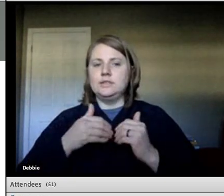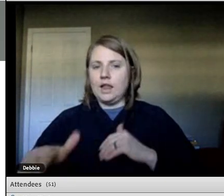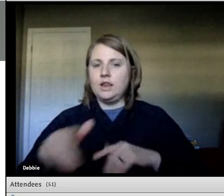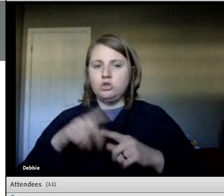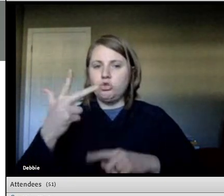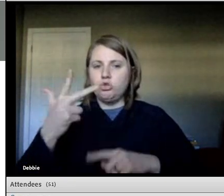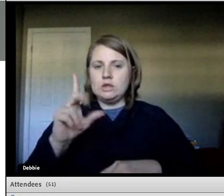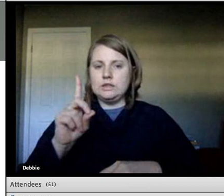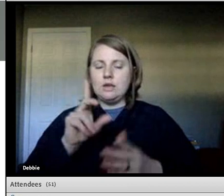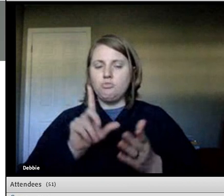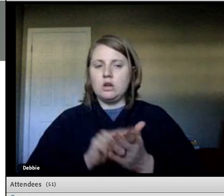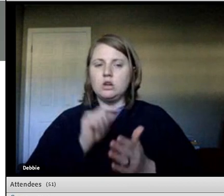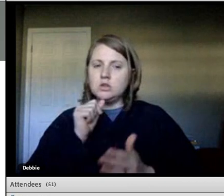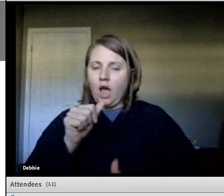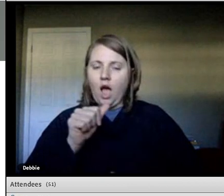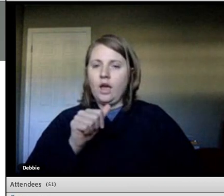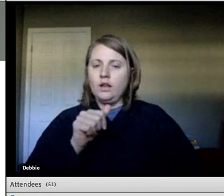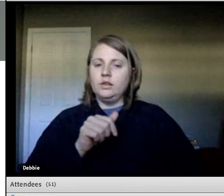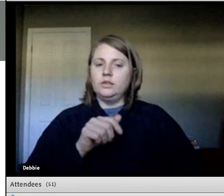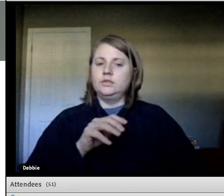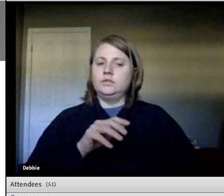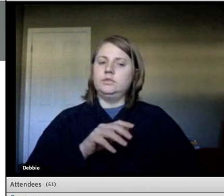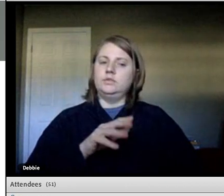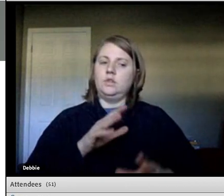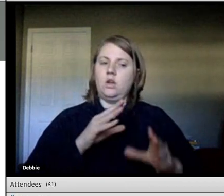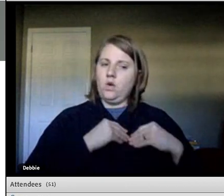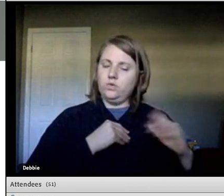is more like proprietary software with 3D design.